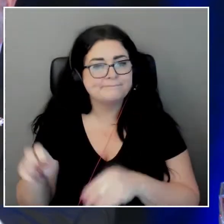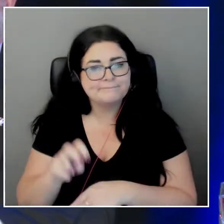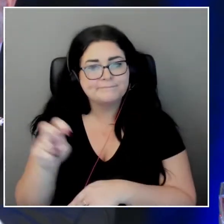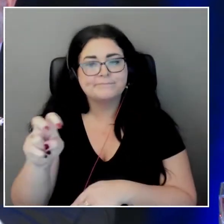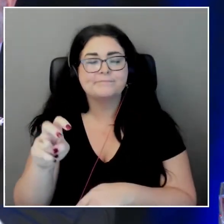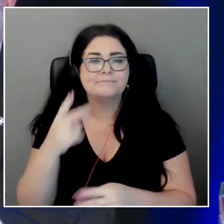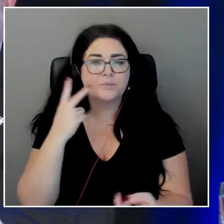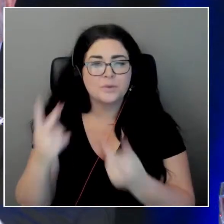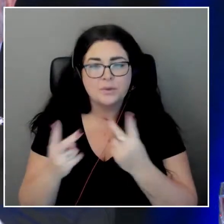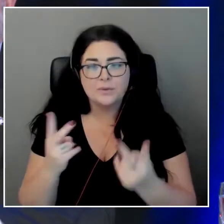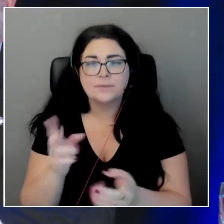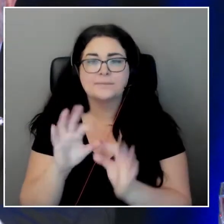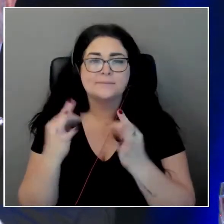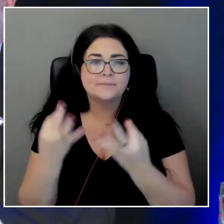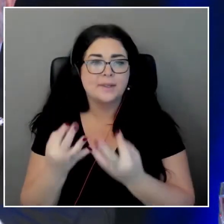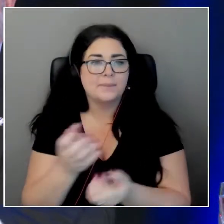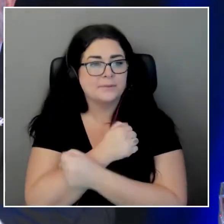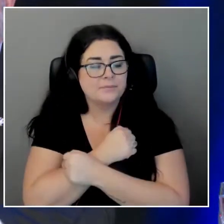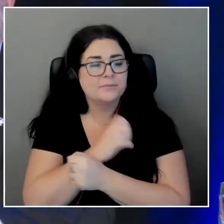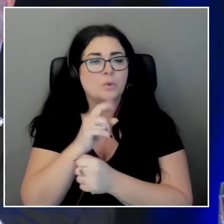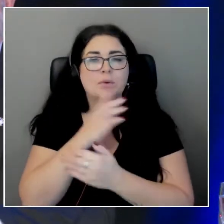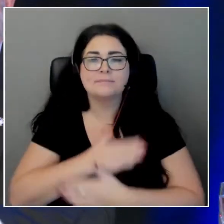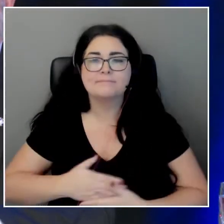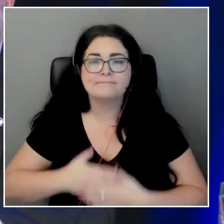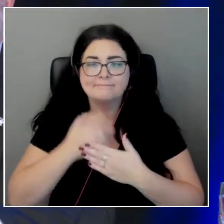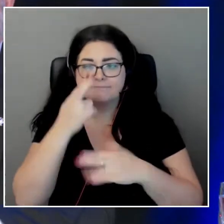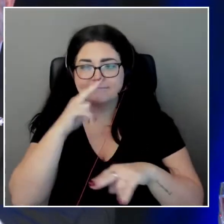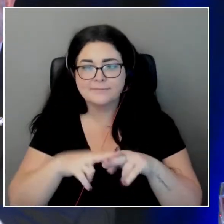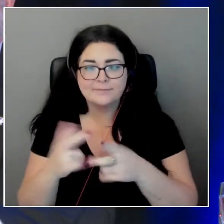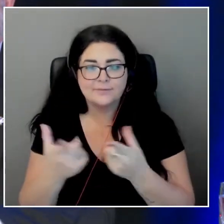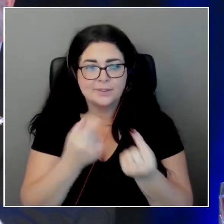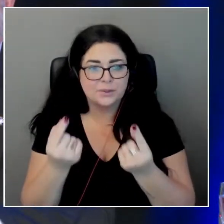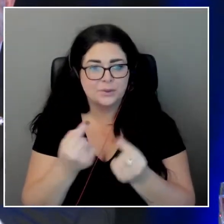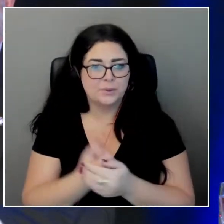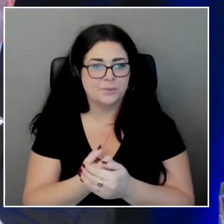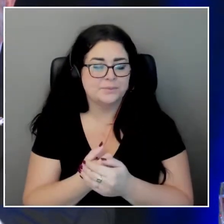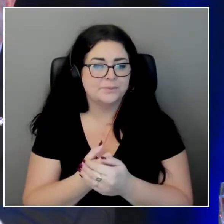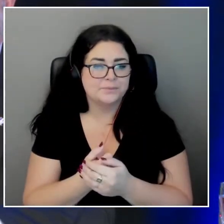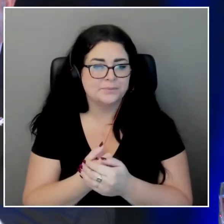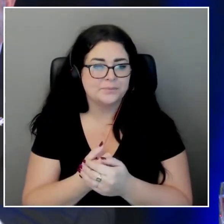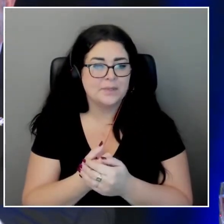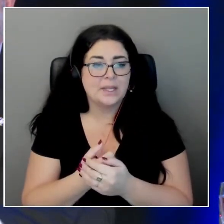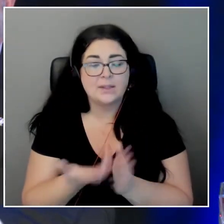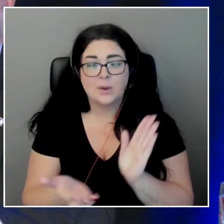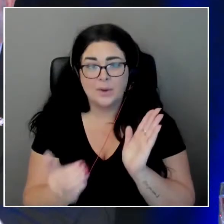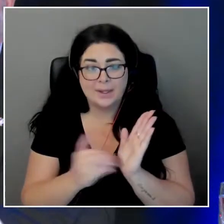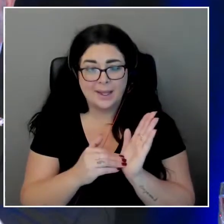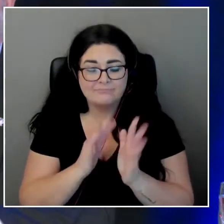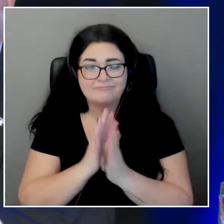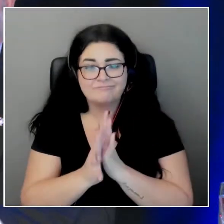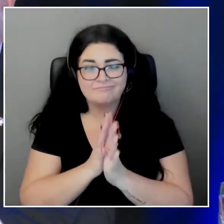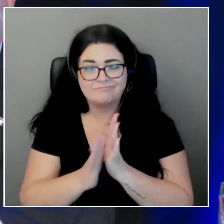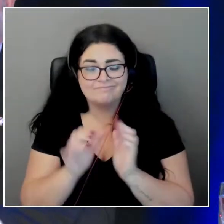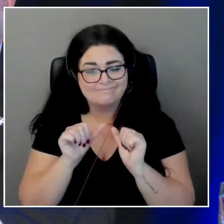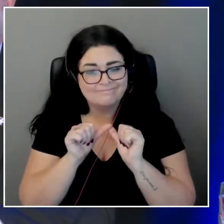part in leisure travel. Commercial traffic, steadfast throughout the pandemic, experienced